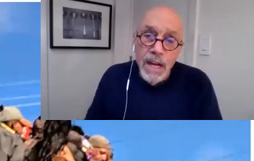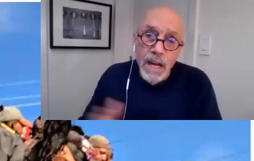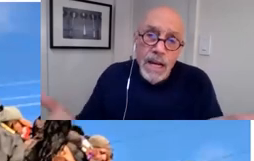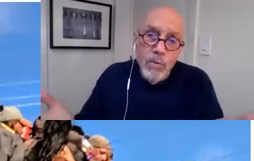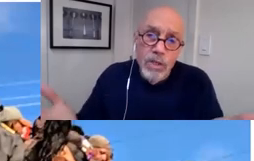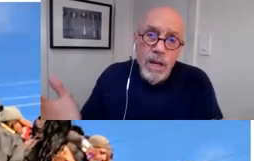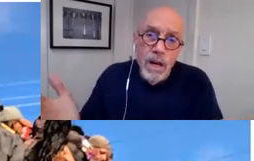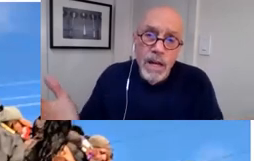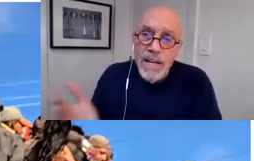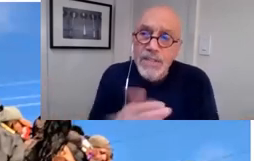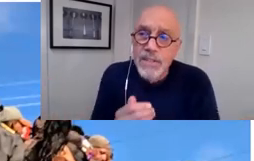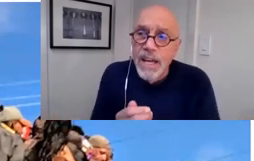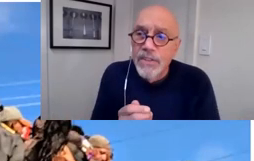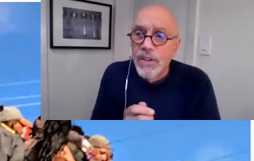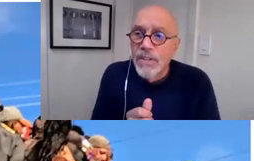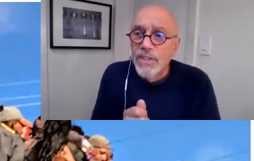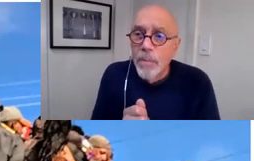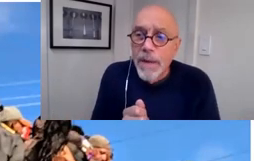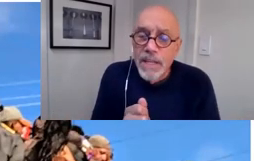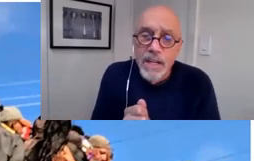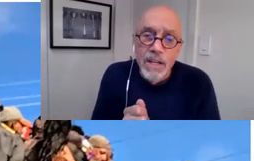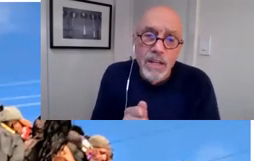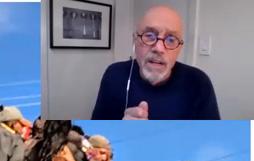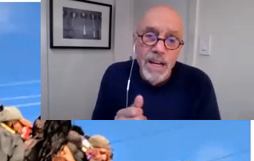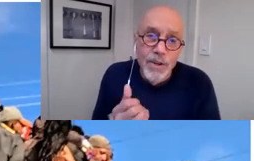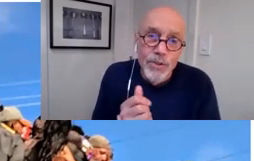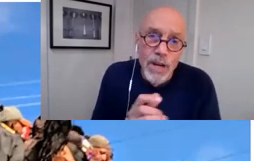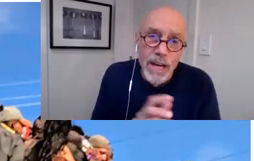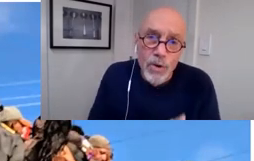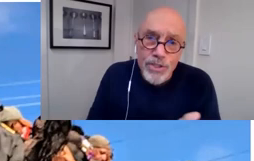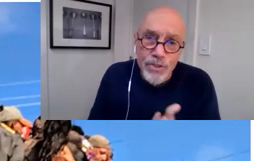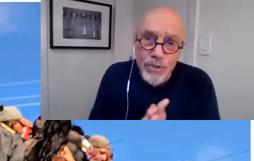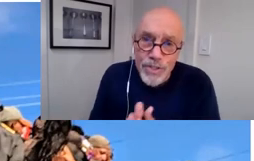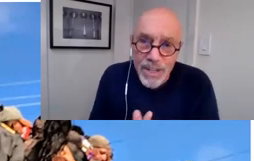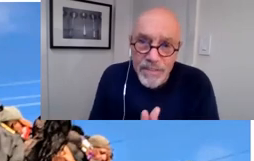And then I would ask Dan to jump back in, and I know you had a question or two yourself,